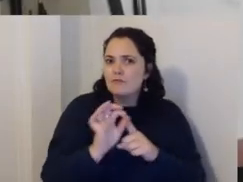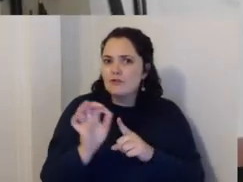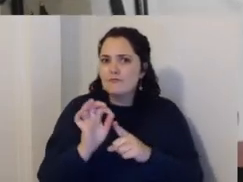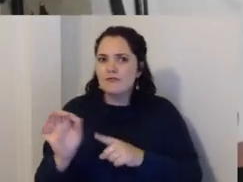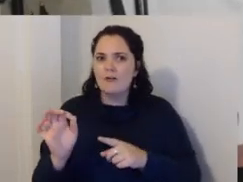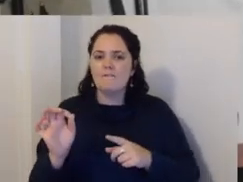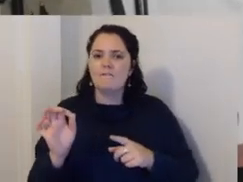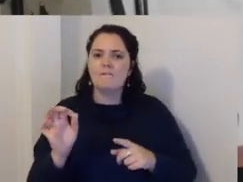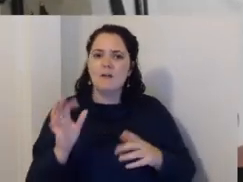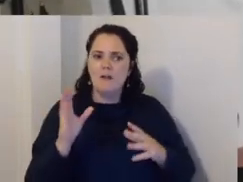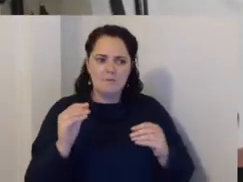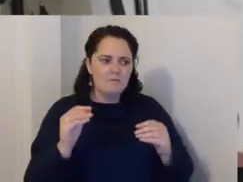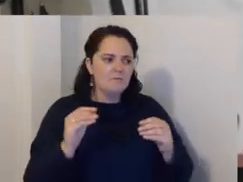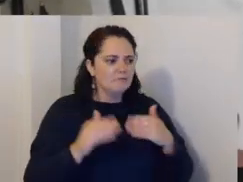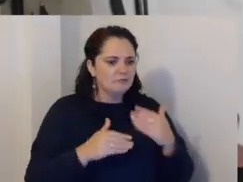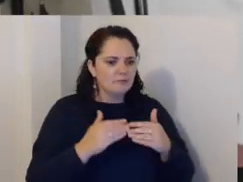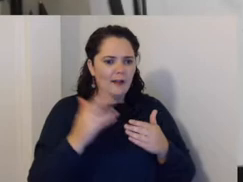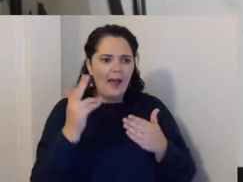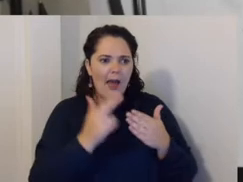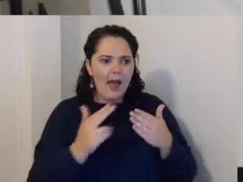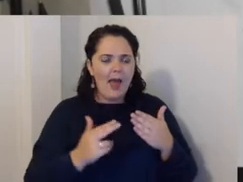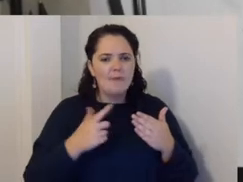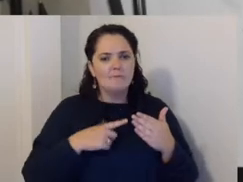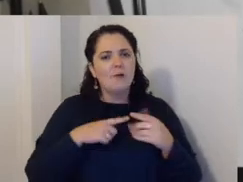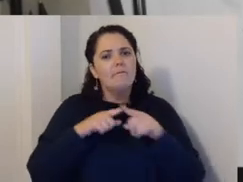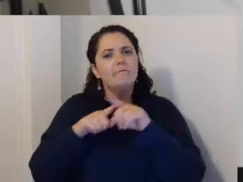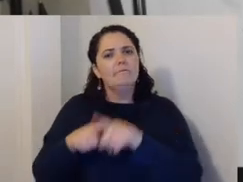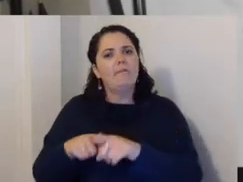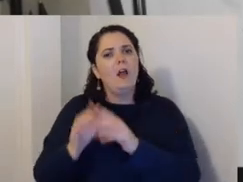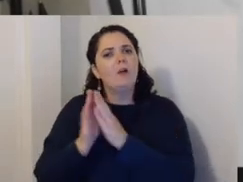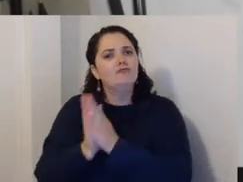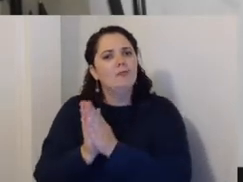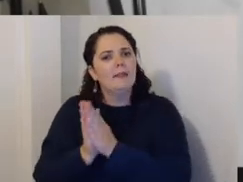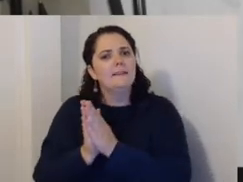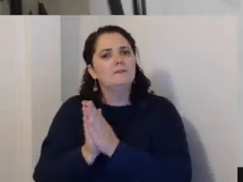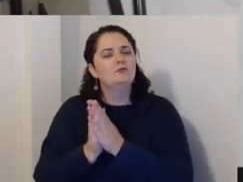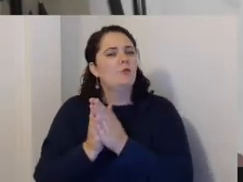conceptual and religious belief absolutely alright now let's get on to doing our first drawing